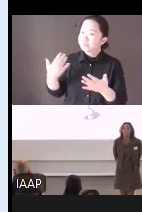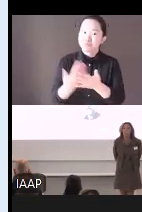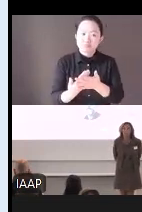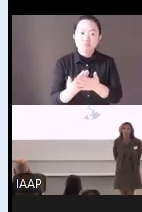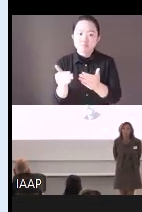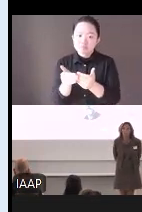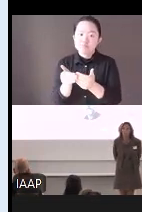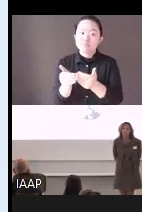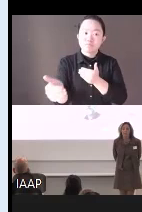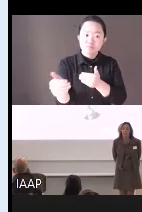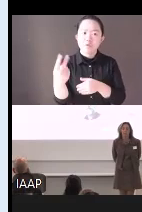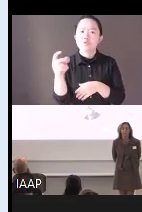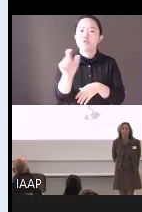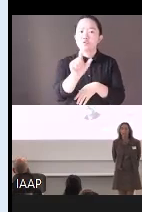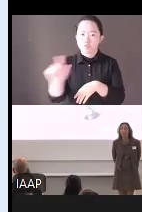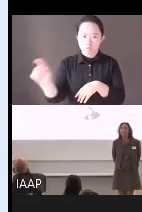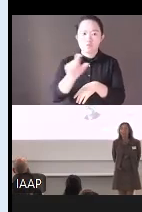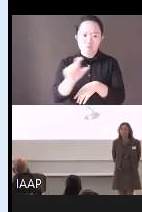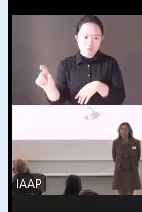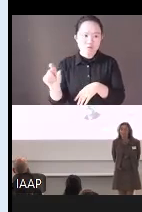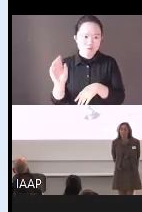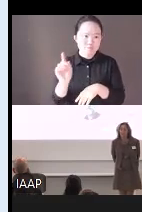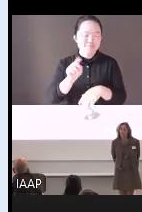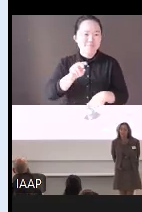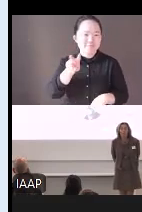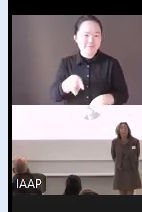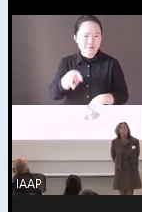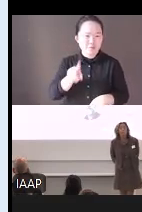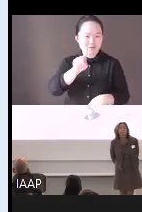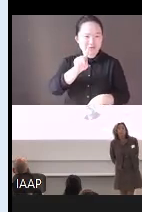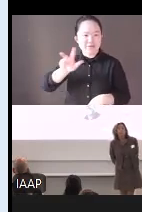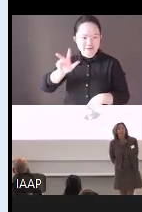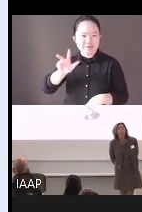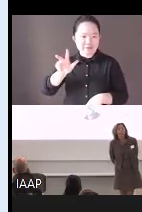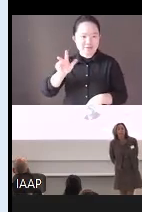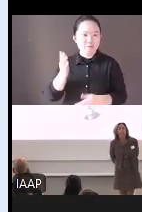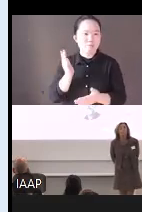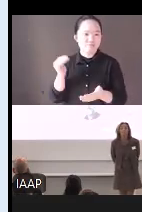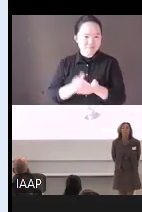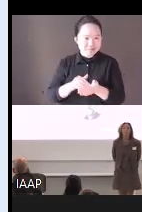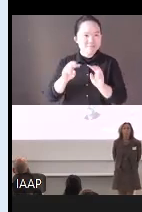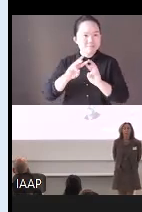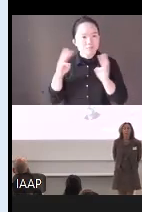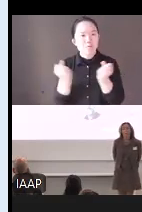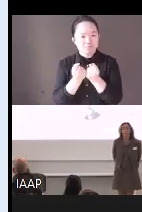we will get back to information and also put links in the chat with that. But what I forgot to say with all of you that were on, in the workshop,